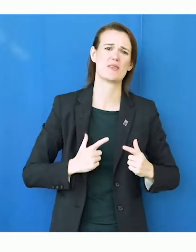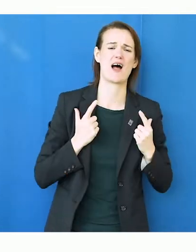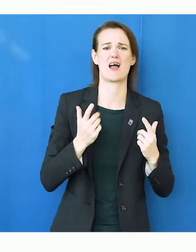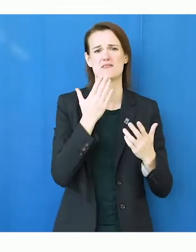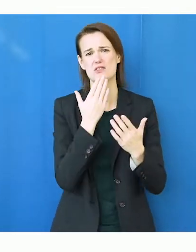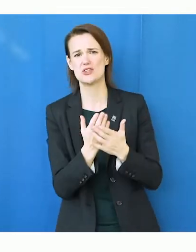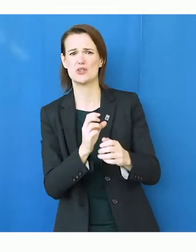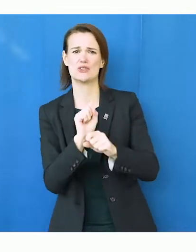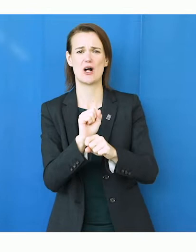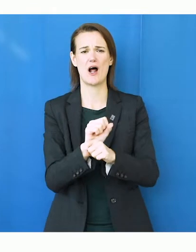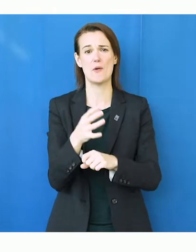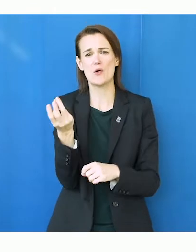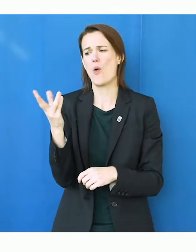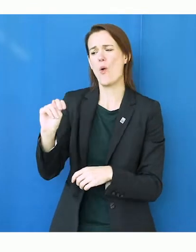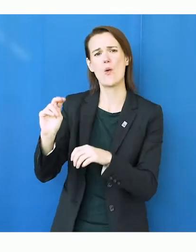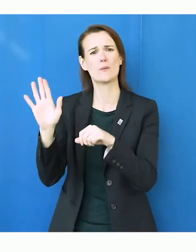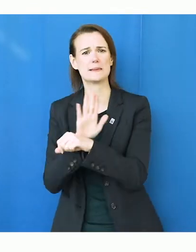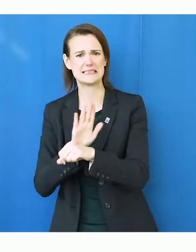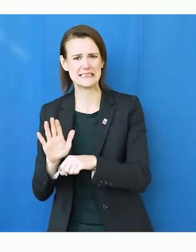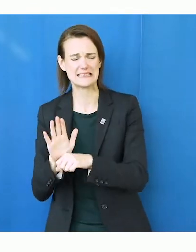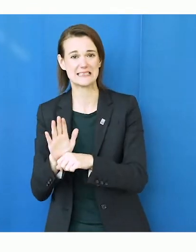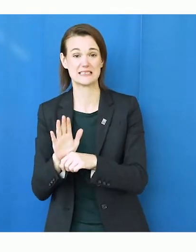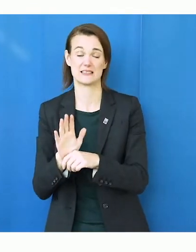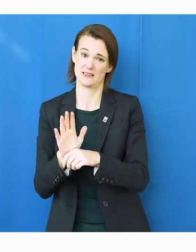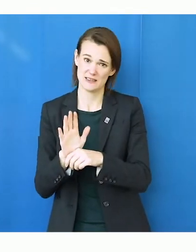is willing to go through the hurdles and the challenges to get there.